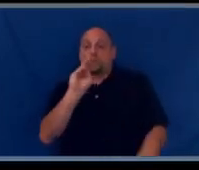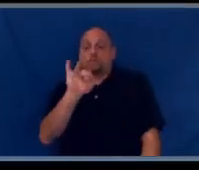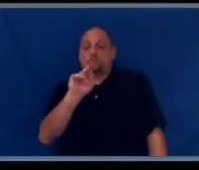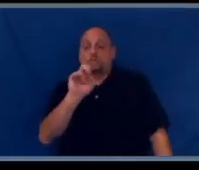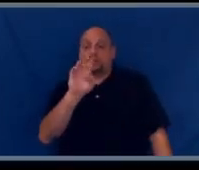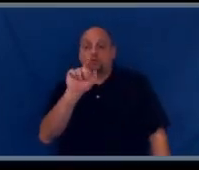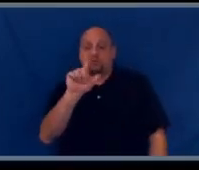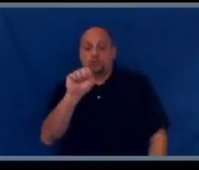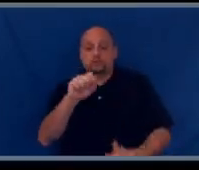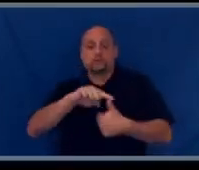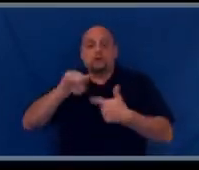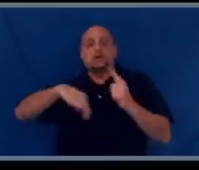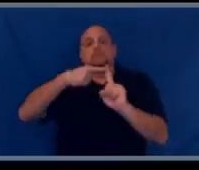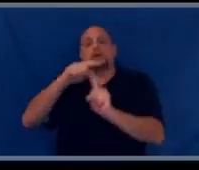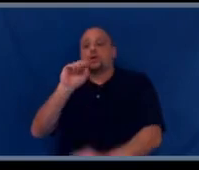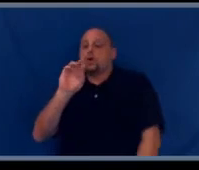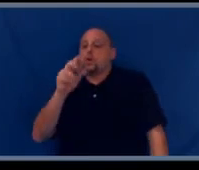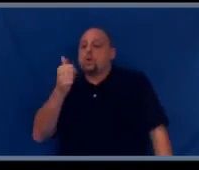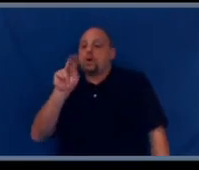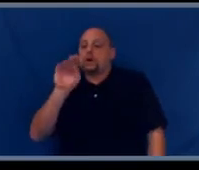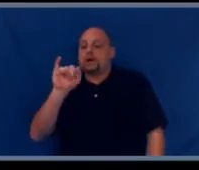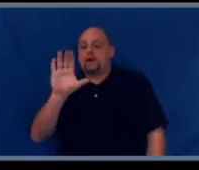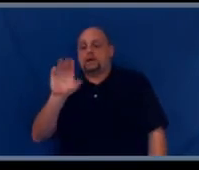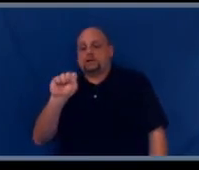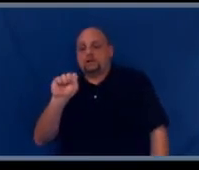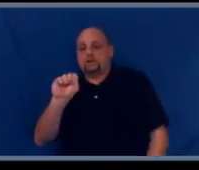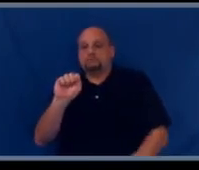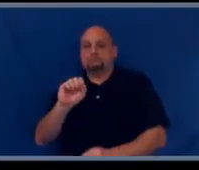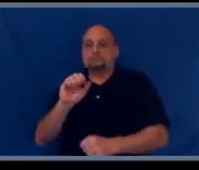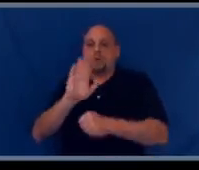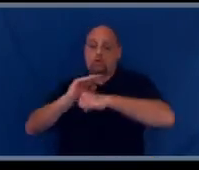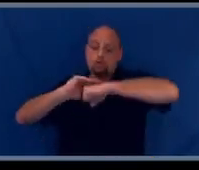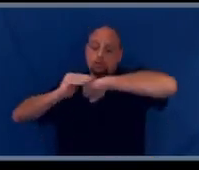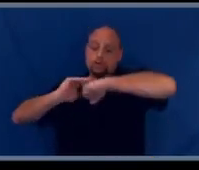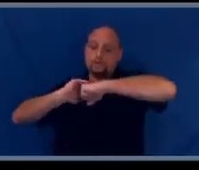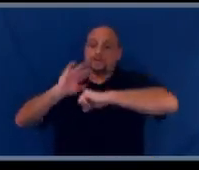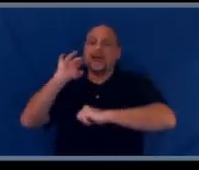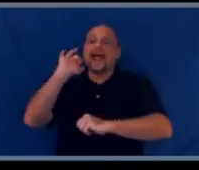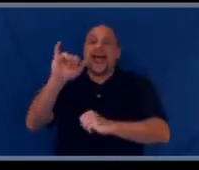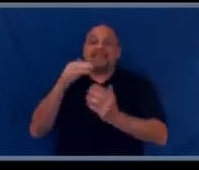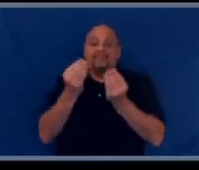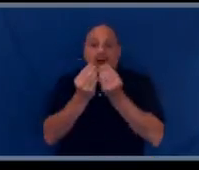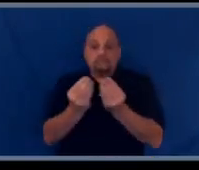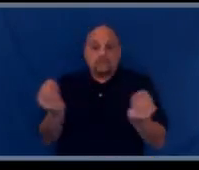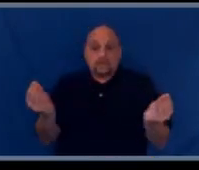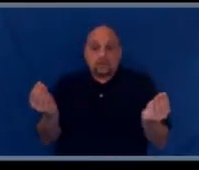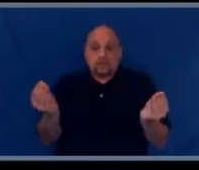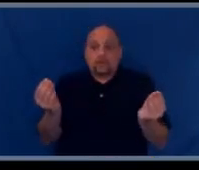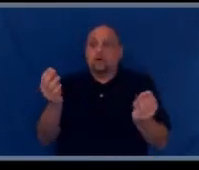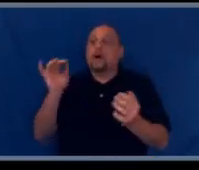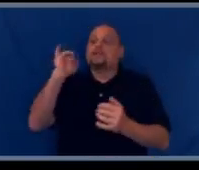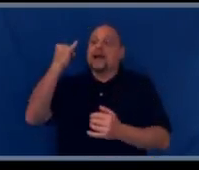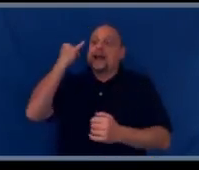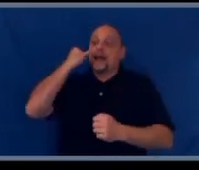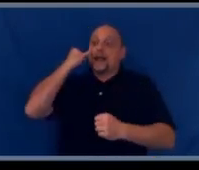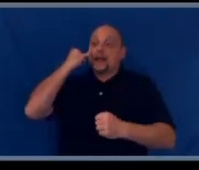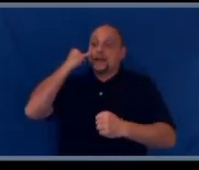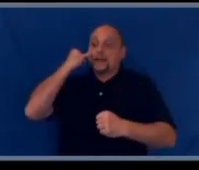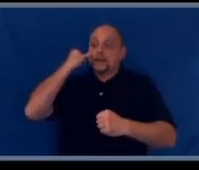ORGANIC MODULES, AND IT MAY BE FRAGILE. AND IT WOULDN'T BE REPRESENTED